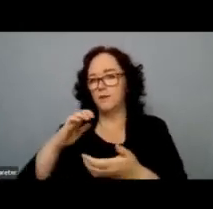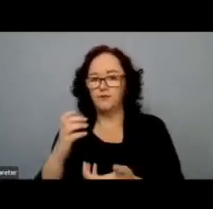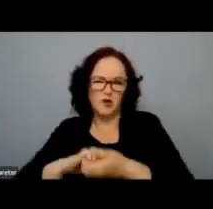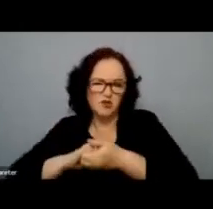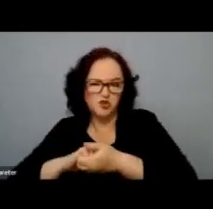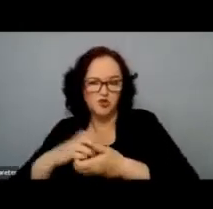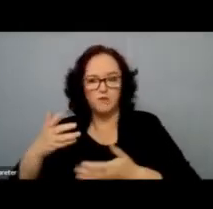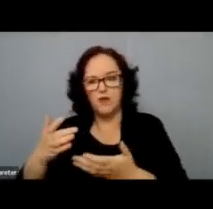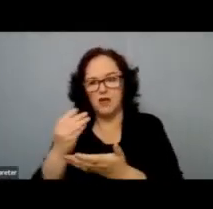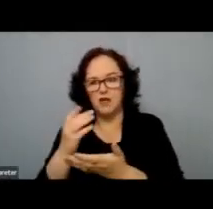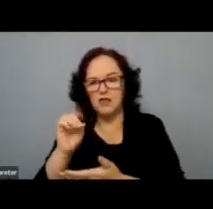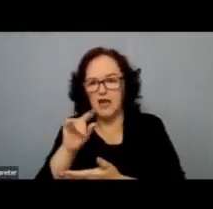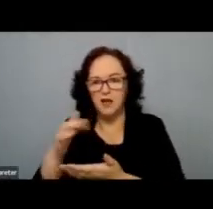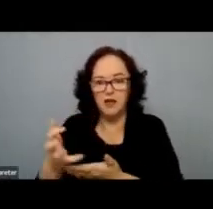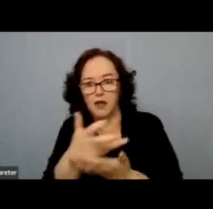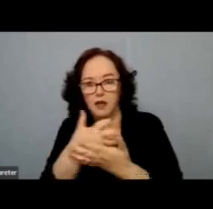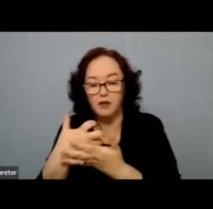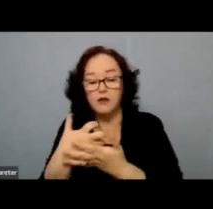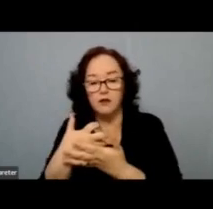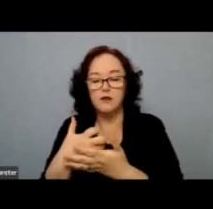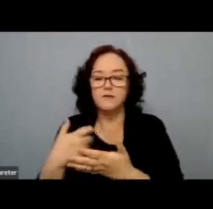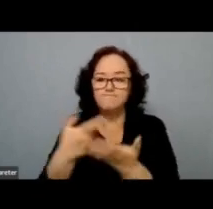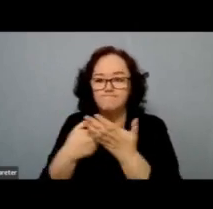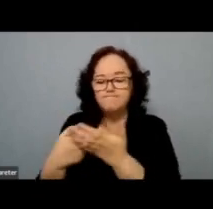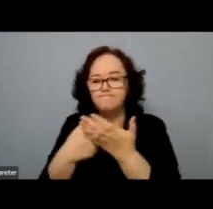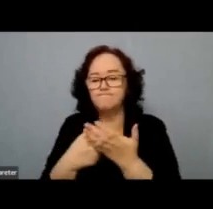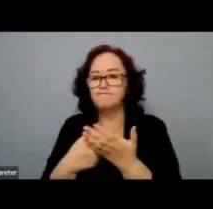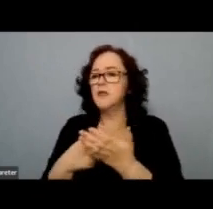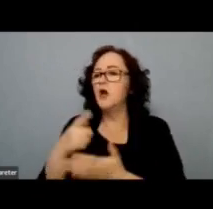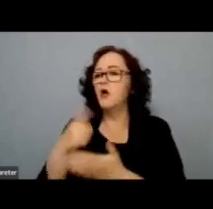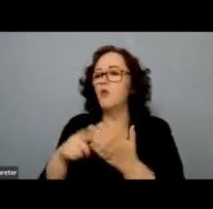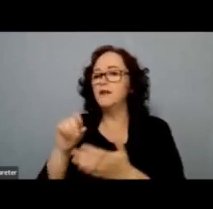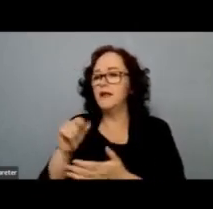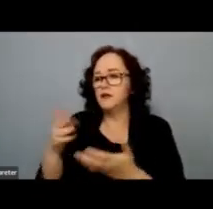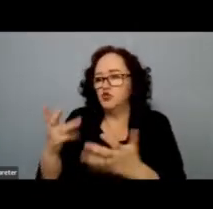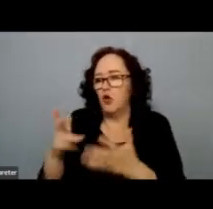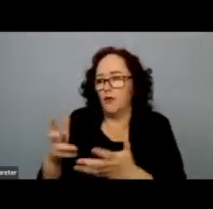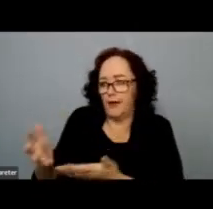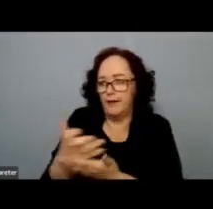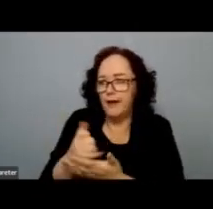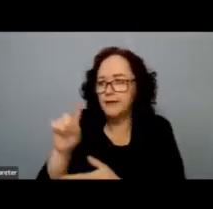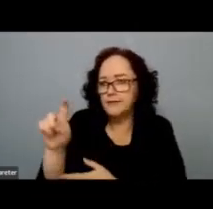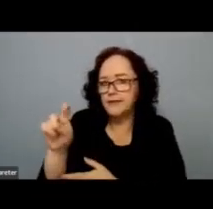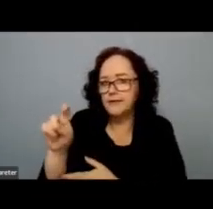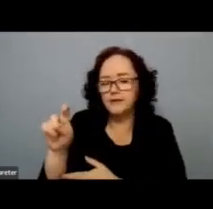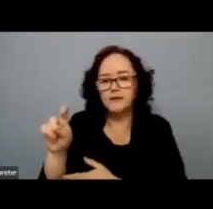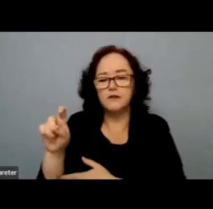with your child welfare partners around what data do they already collect, or what of course would be beneficial for them to start